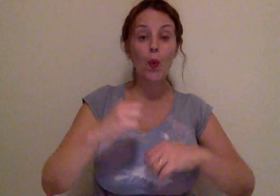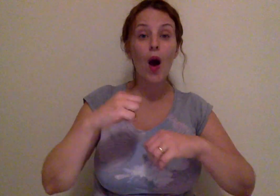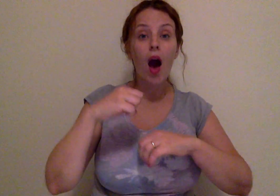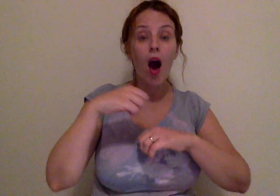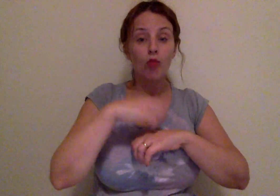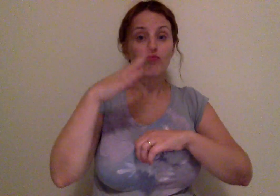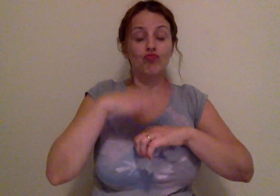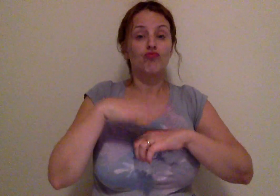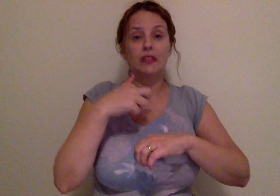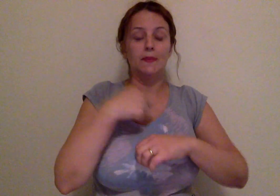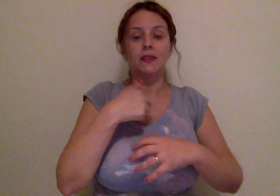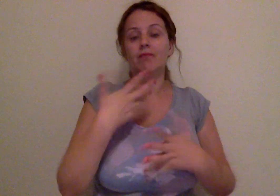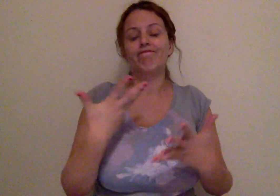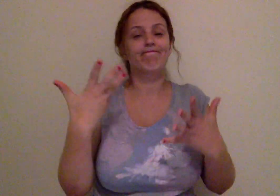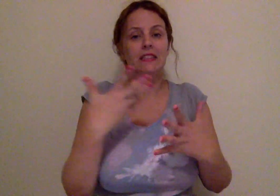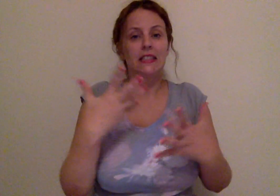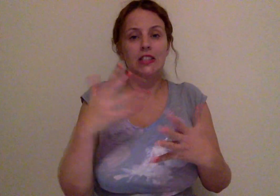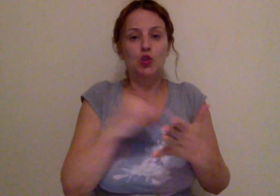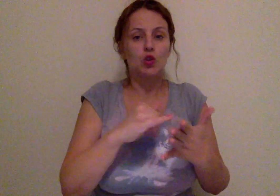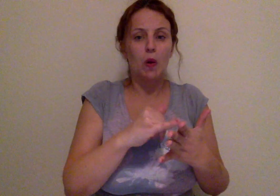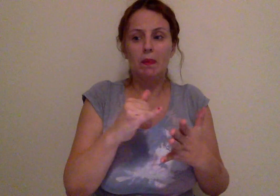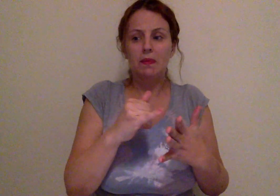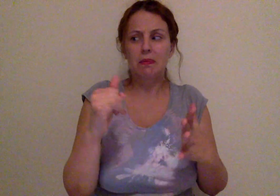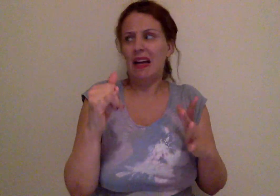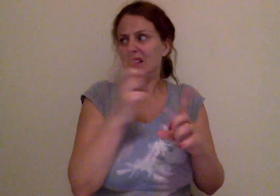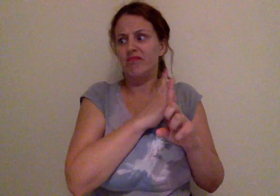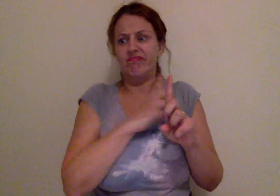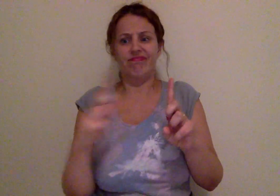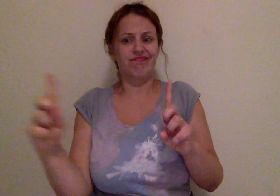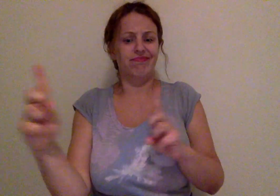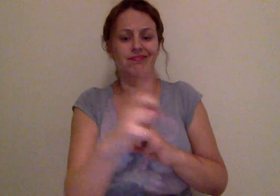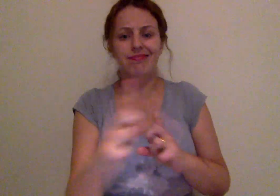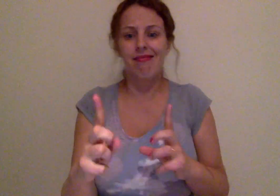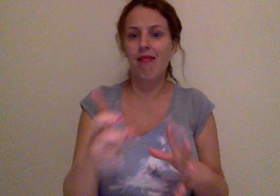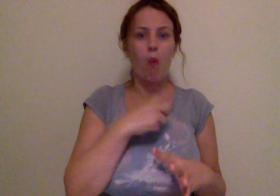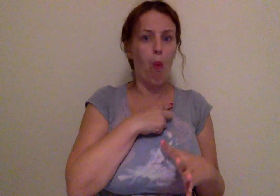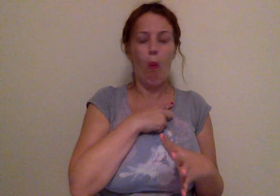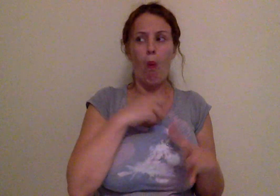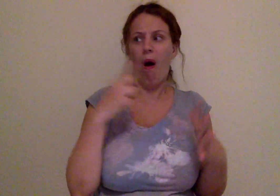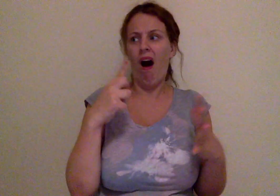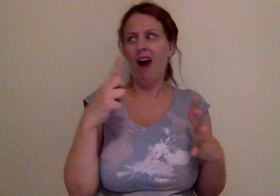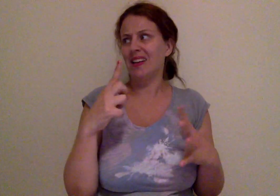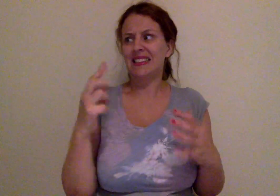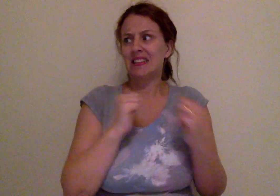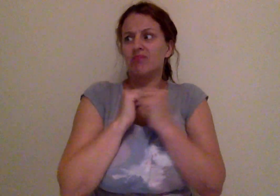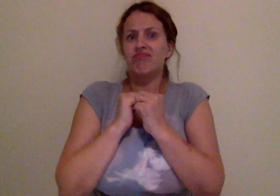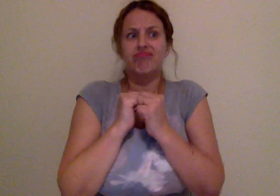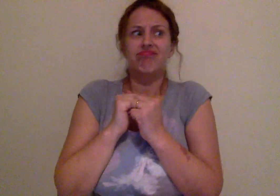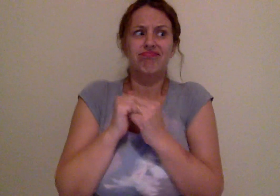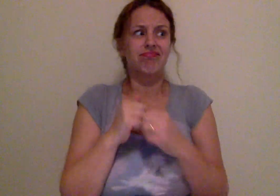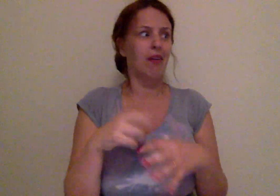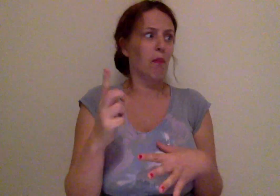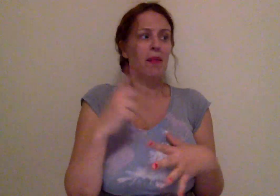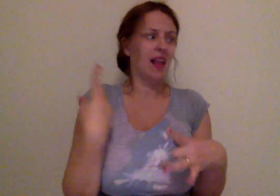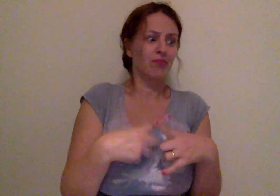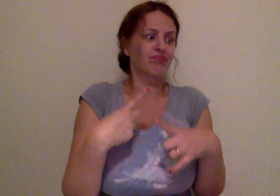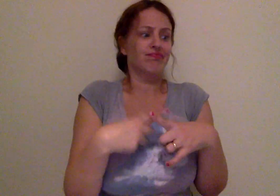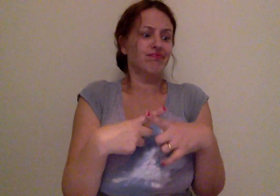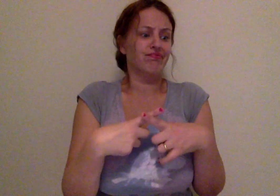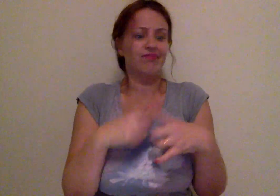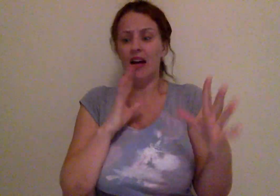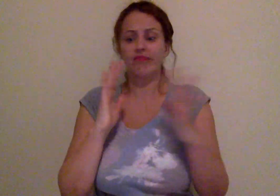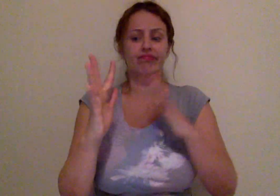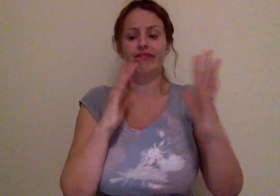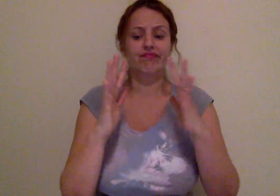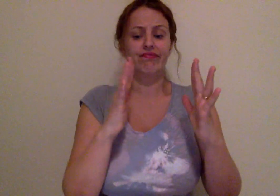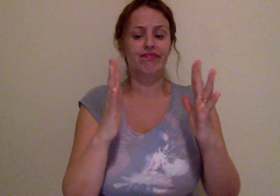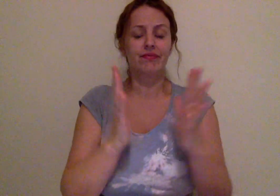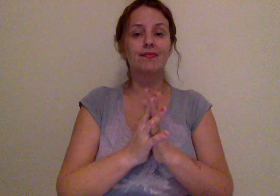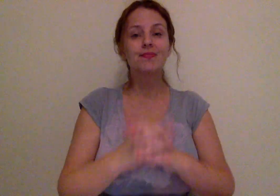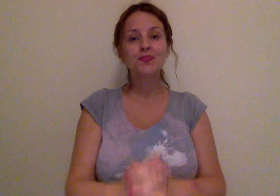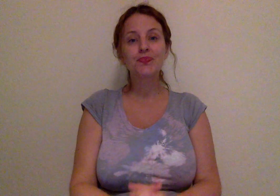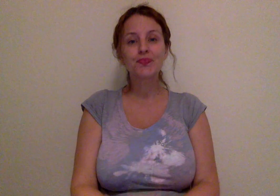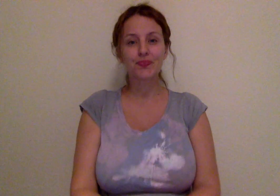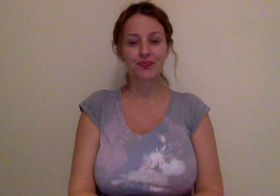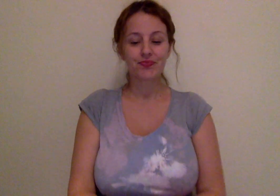Christmas time shops avoid, crowded people quick, quick.